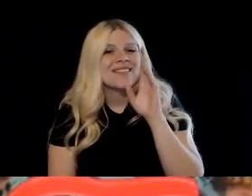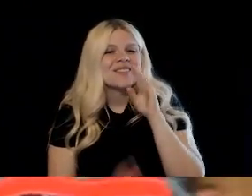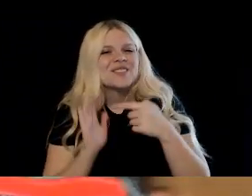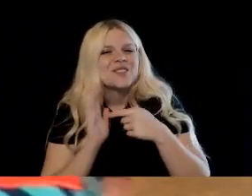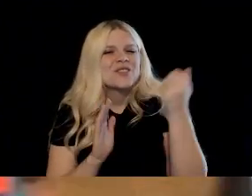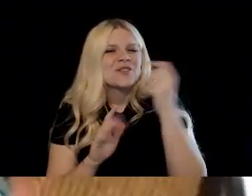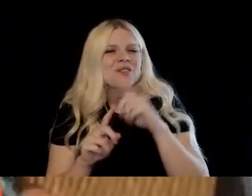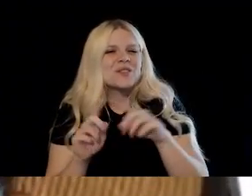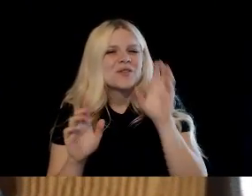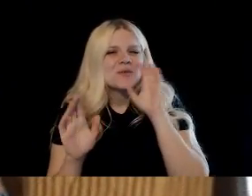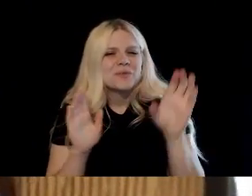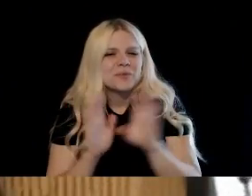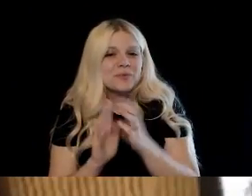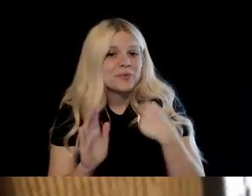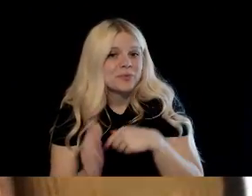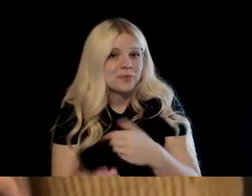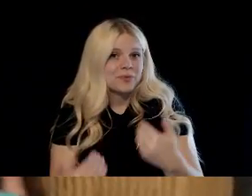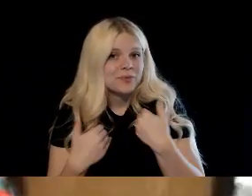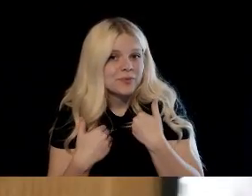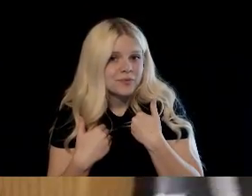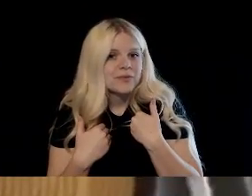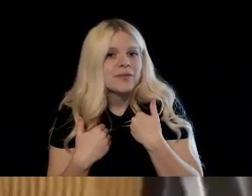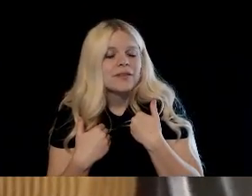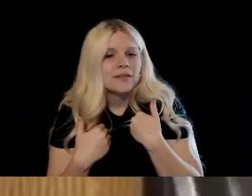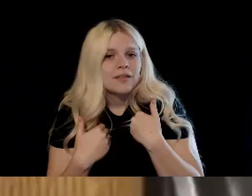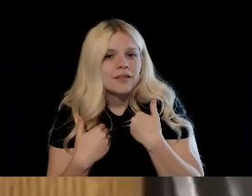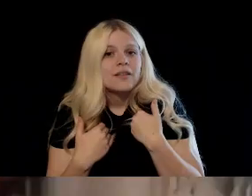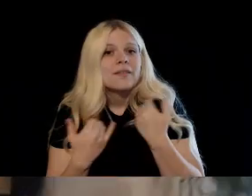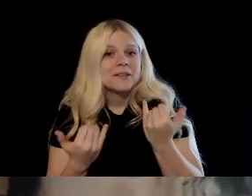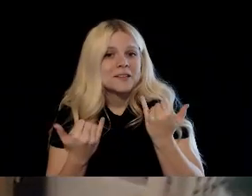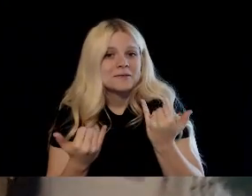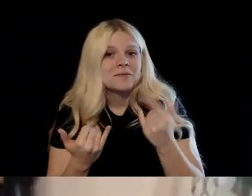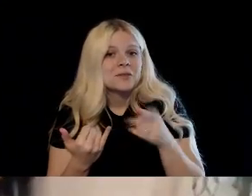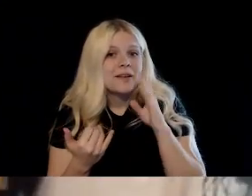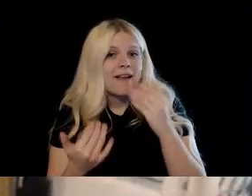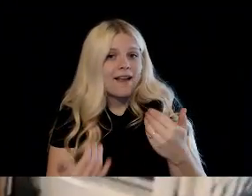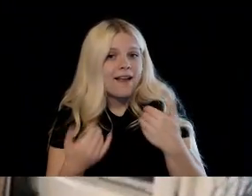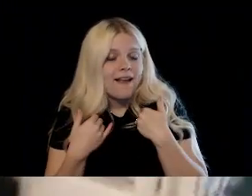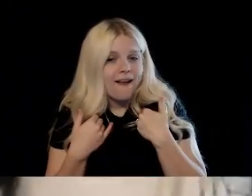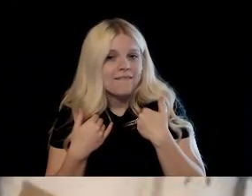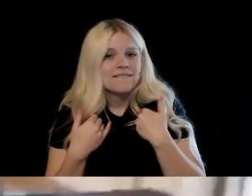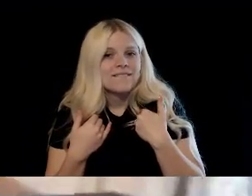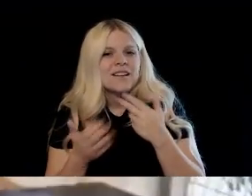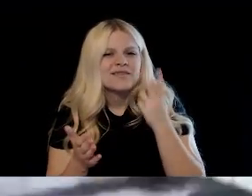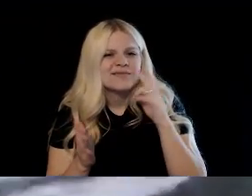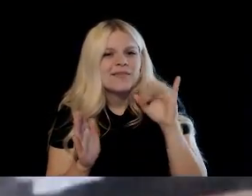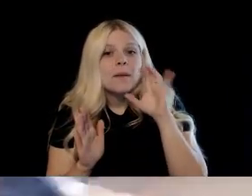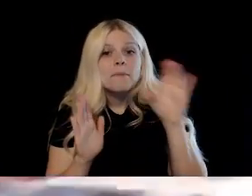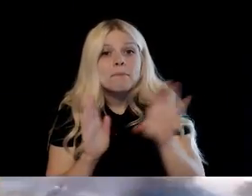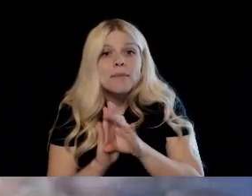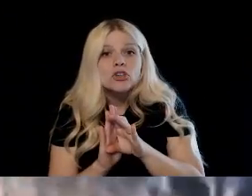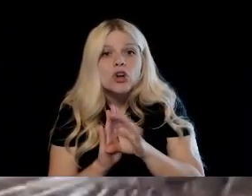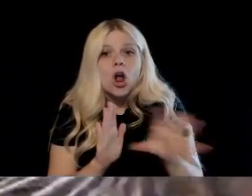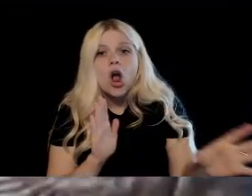Erica: Oh great! Michelle: Right here, she's coming over. So she has- this is the picture that comes with the painting that Mira does.